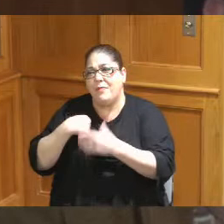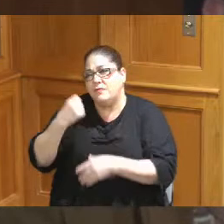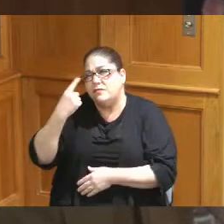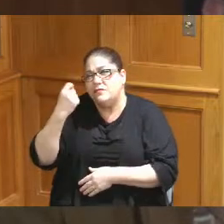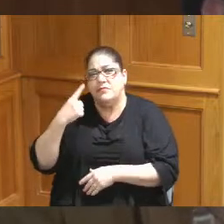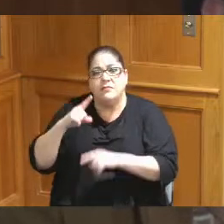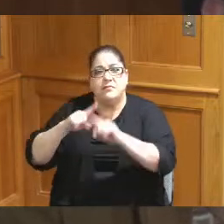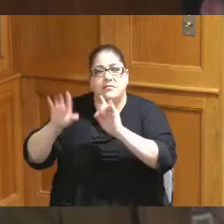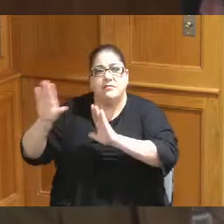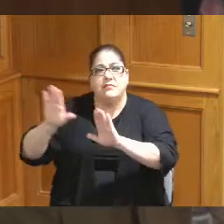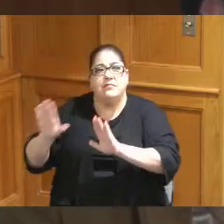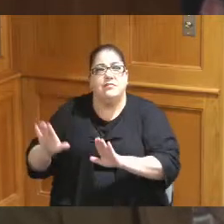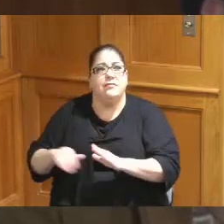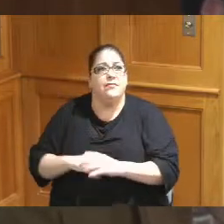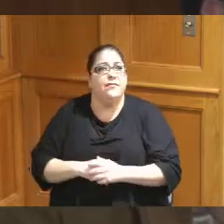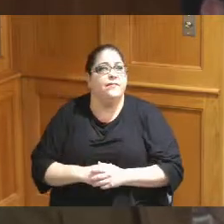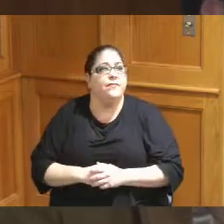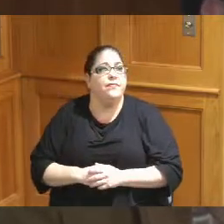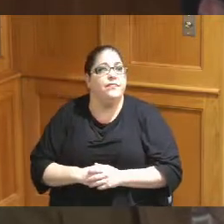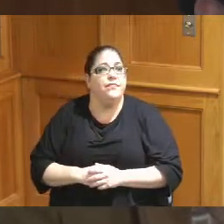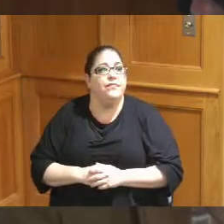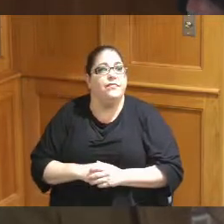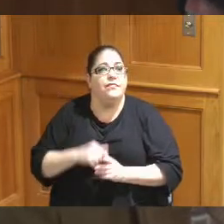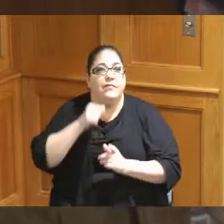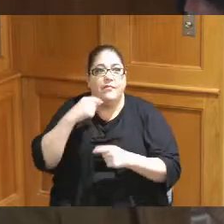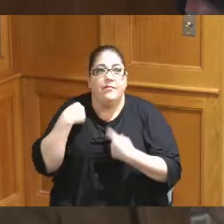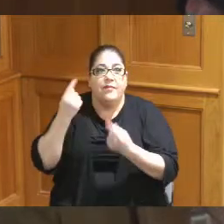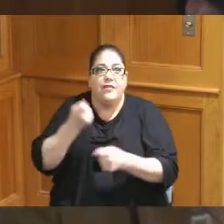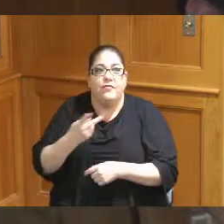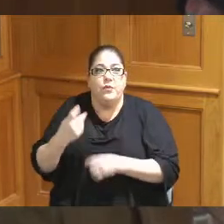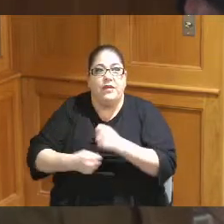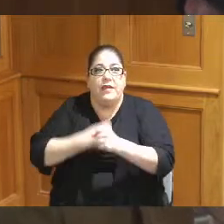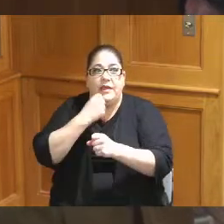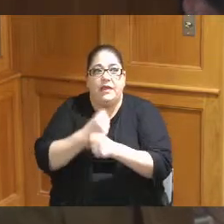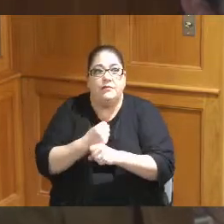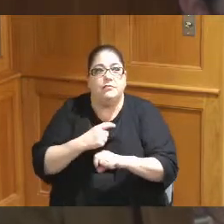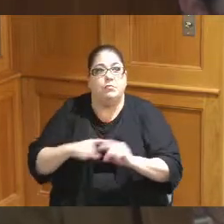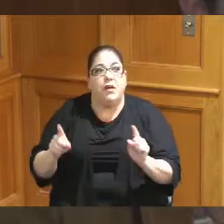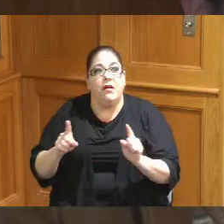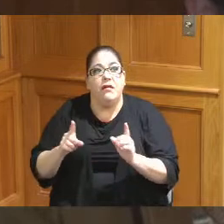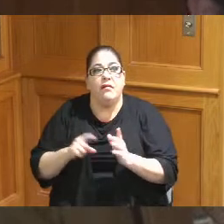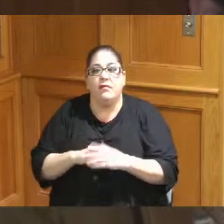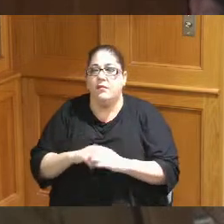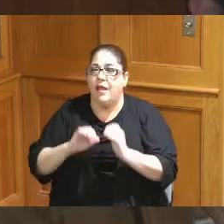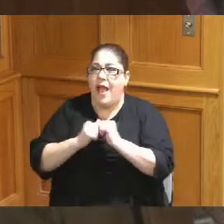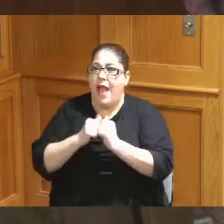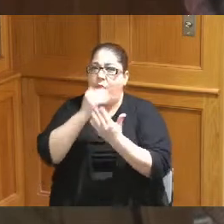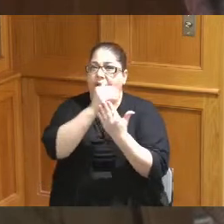I don't not necessarily over the last couple of years necessarily but how is this list changing